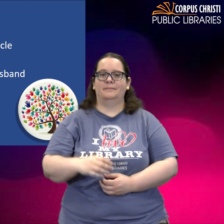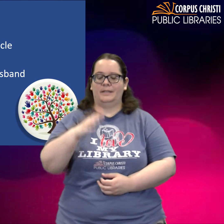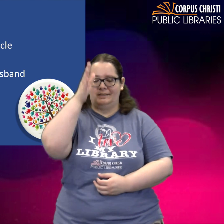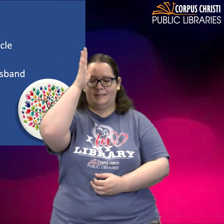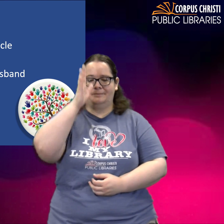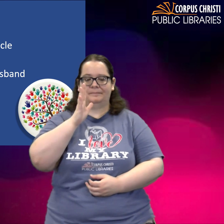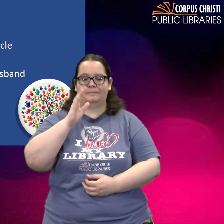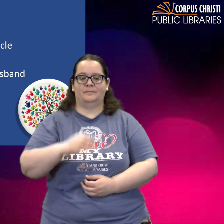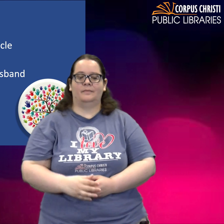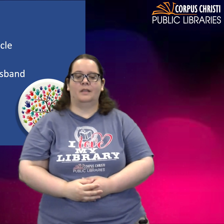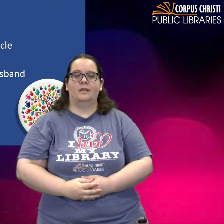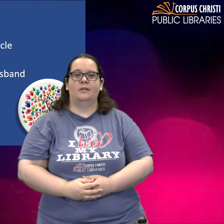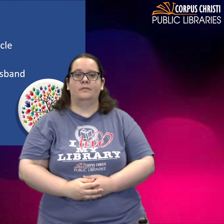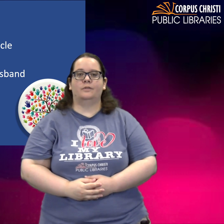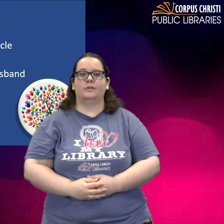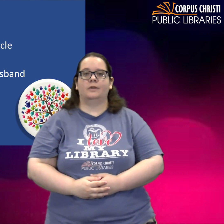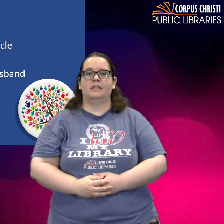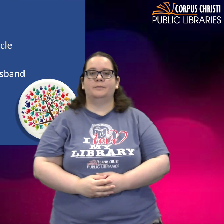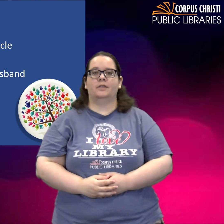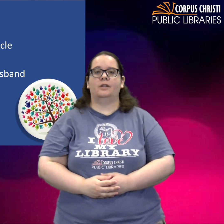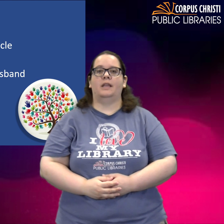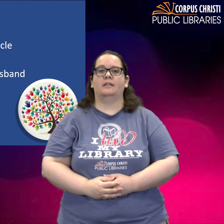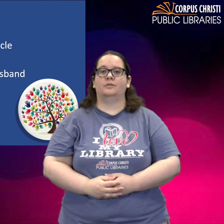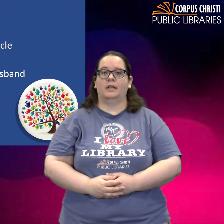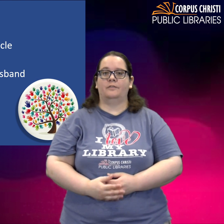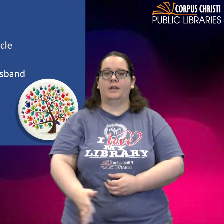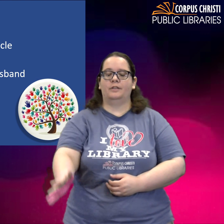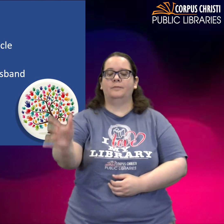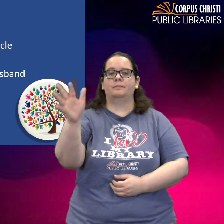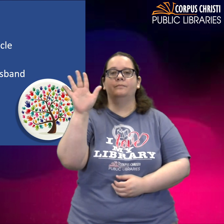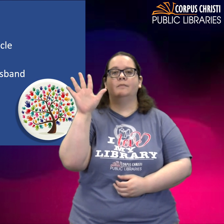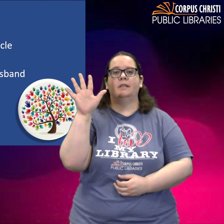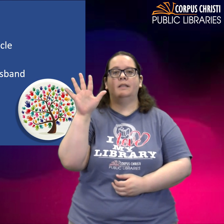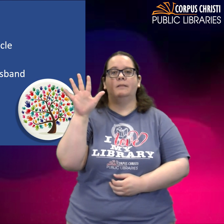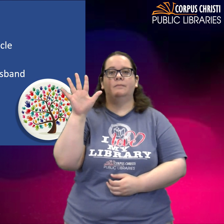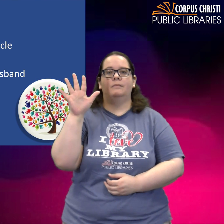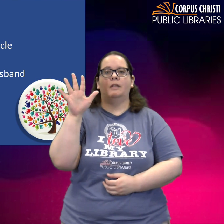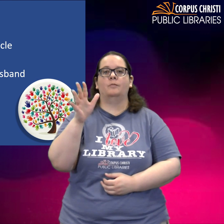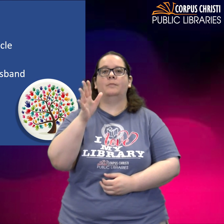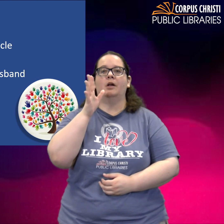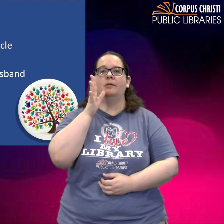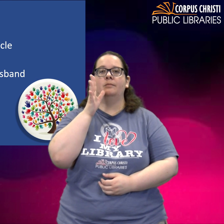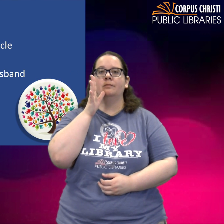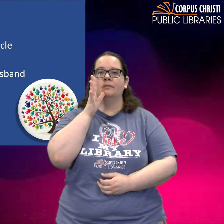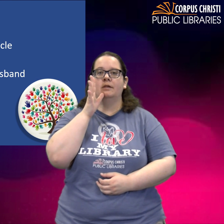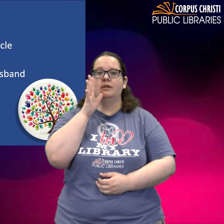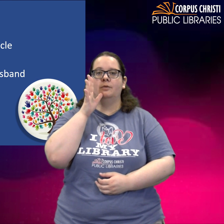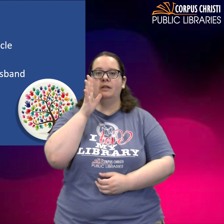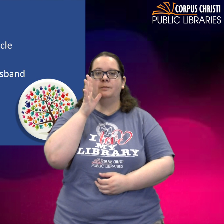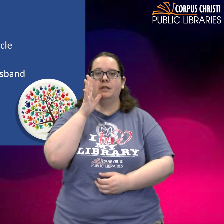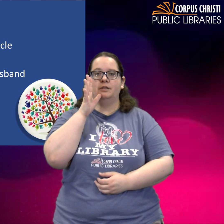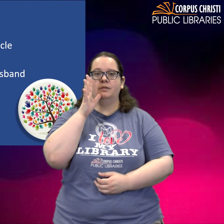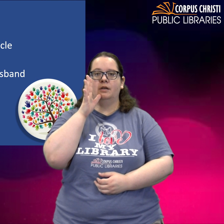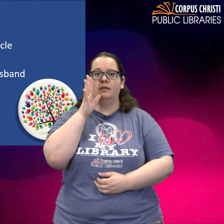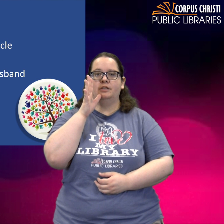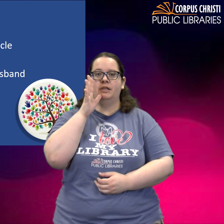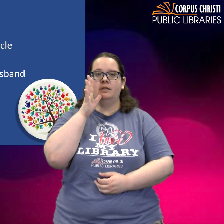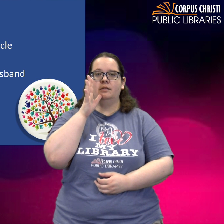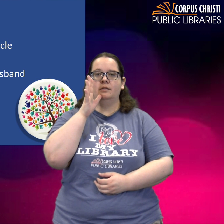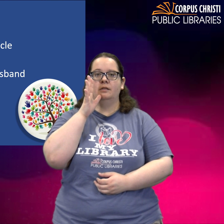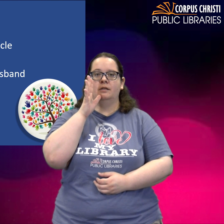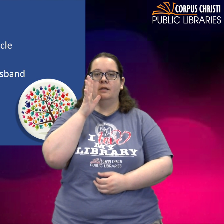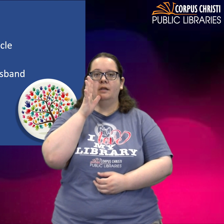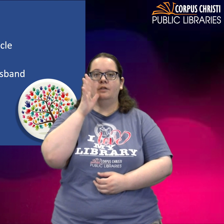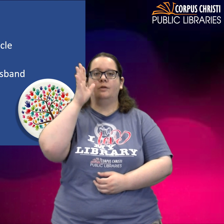parents. For grandmother and grandfather, again that open palm. Grandmother on the chin and you're